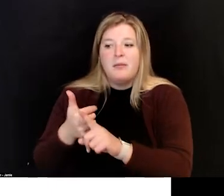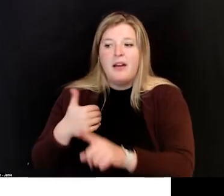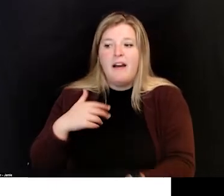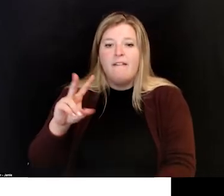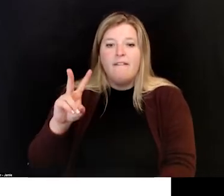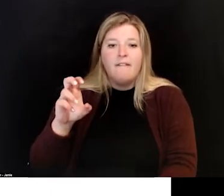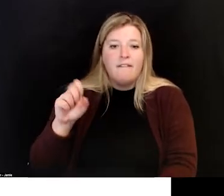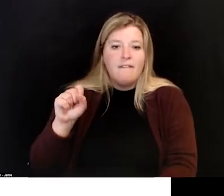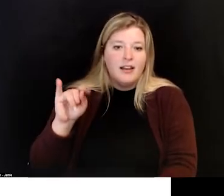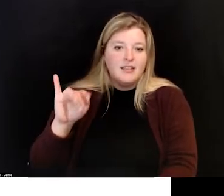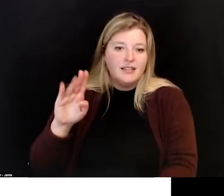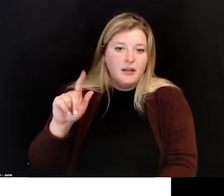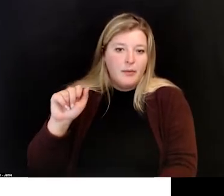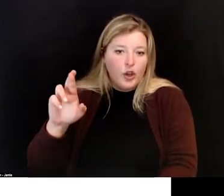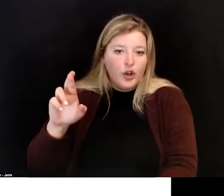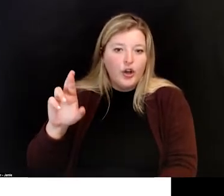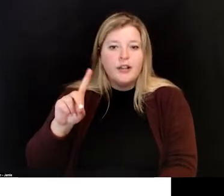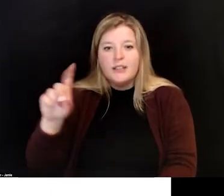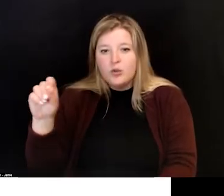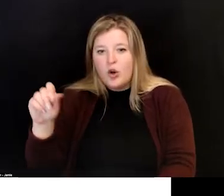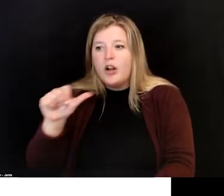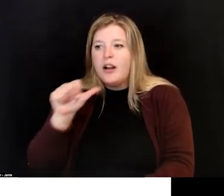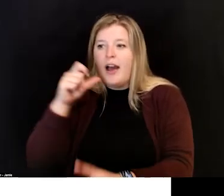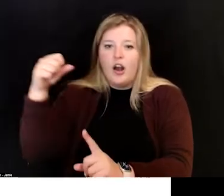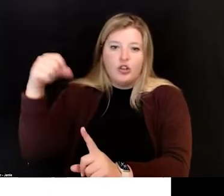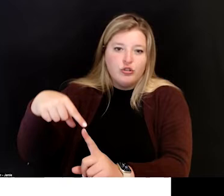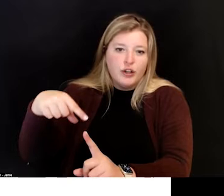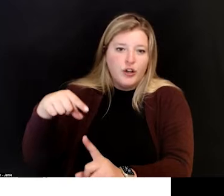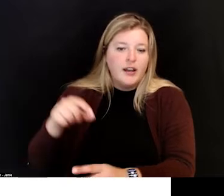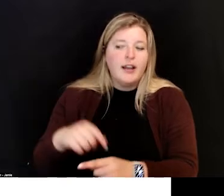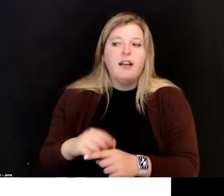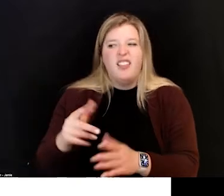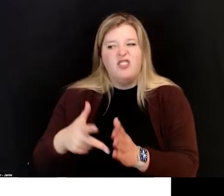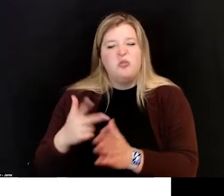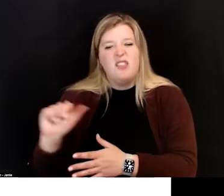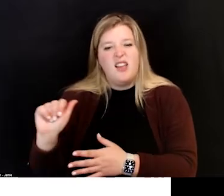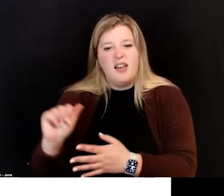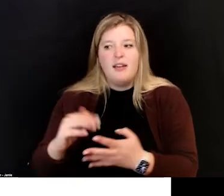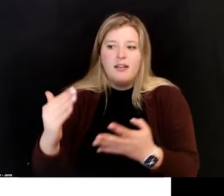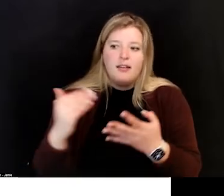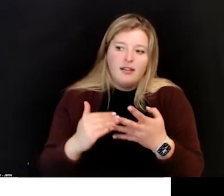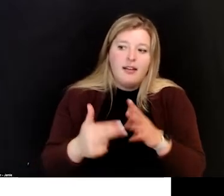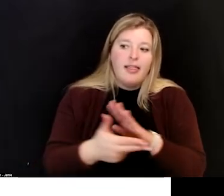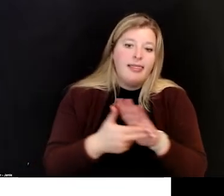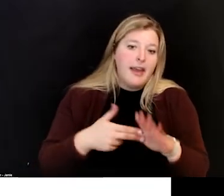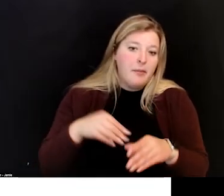and not causing or triggering that. That's a AAA requirement. Label in Name, as I mentioned,